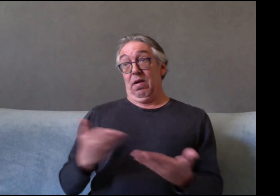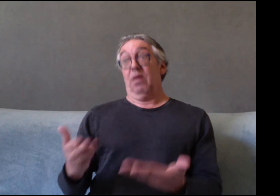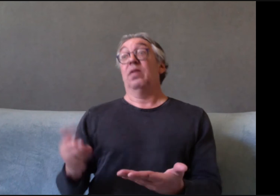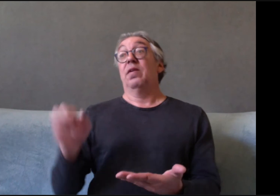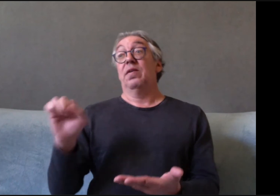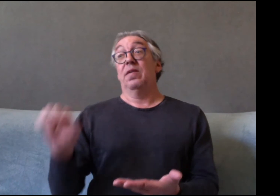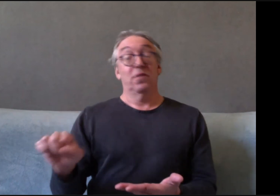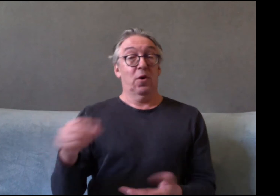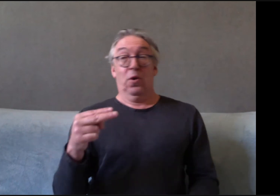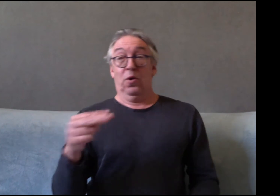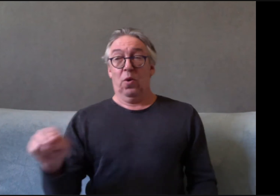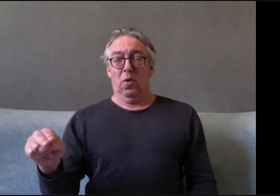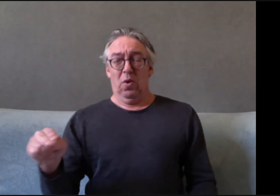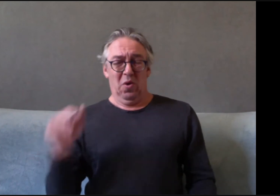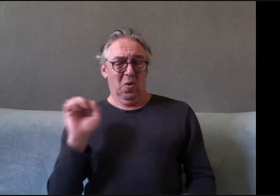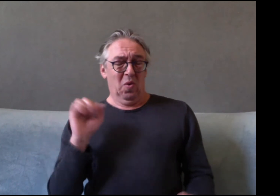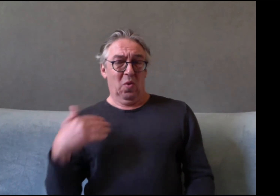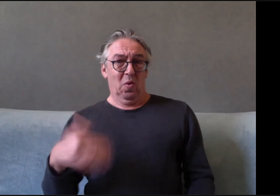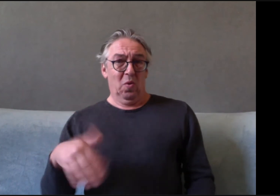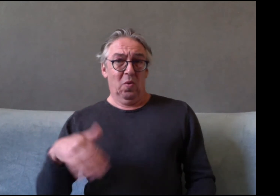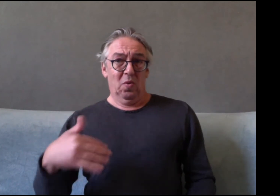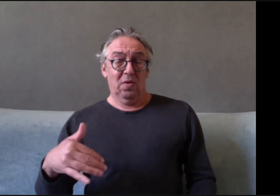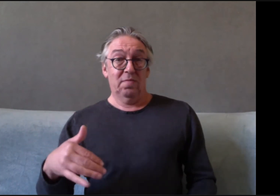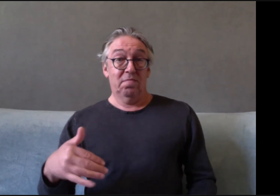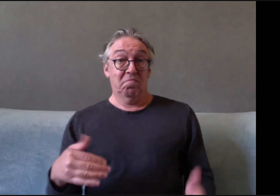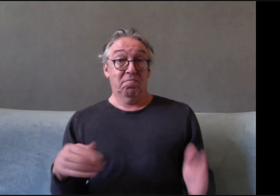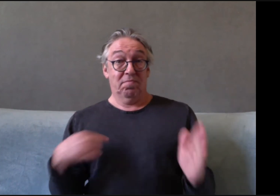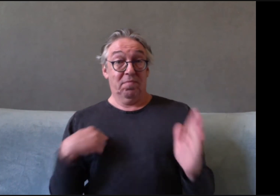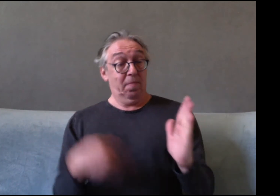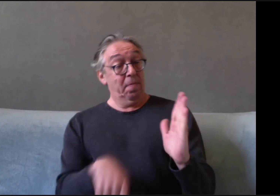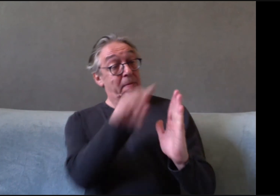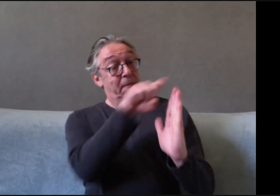a criteria for exclusion? That's the uncertainty that lives in Holland.